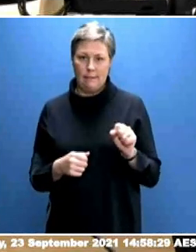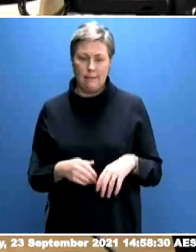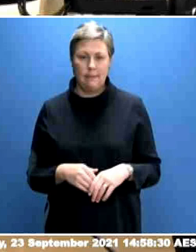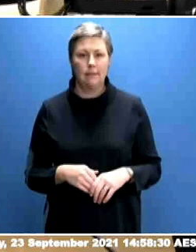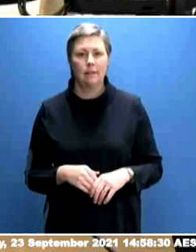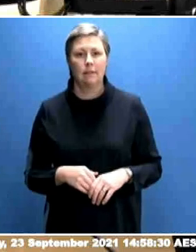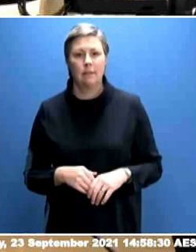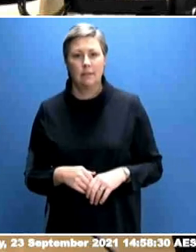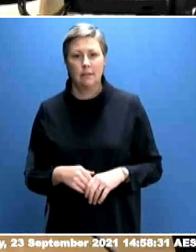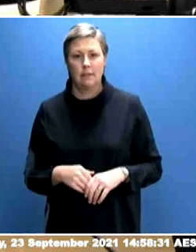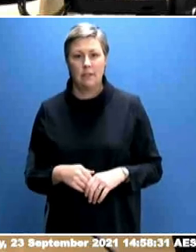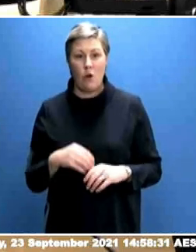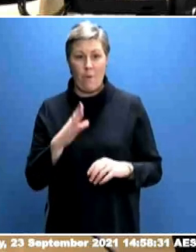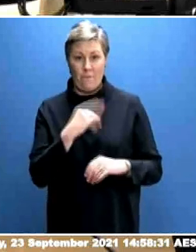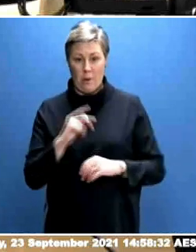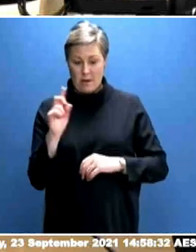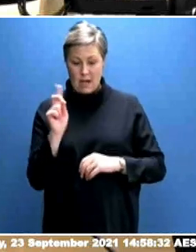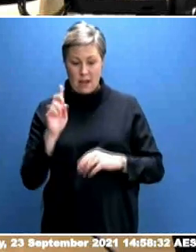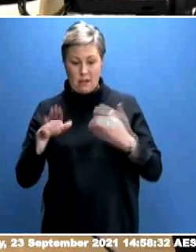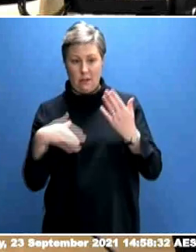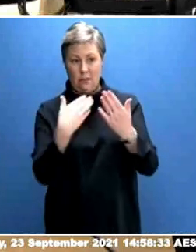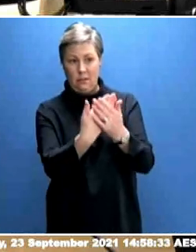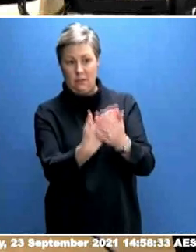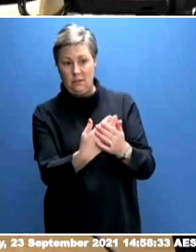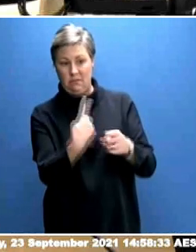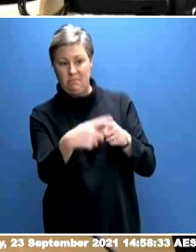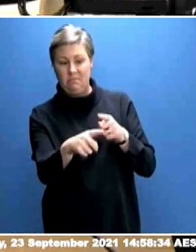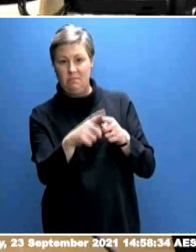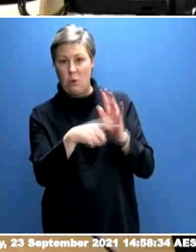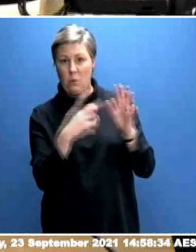And between now and then, do we understand you to say that